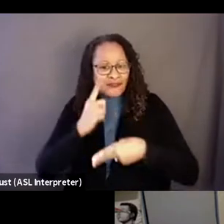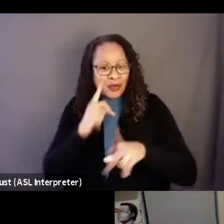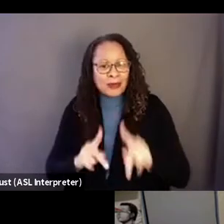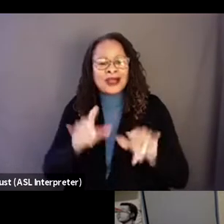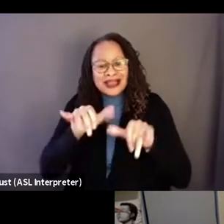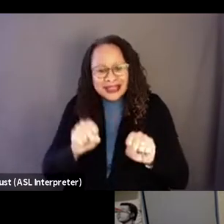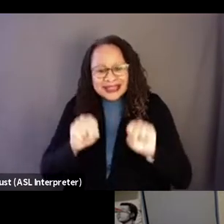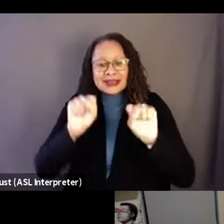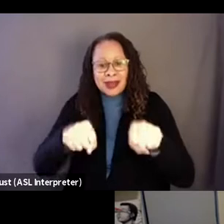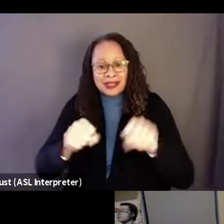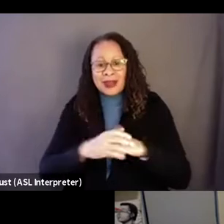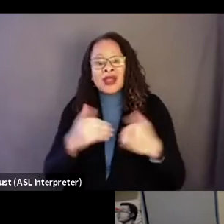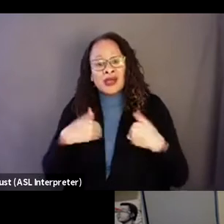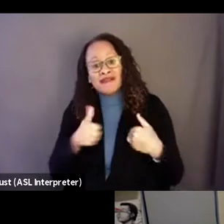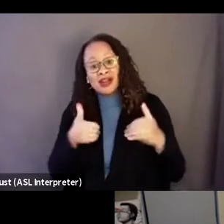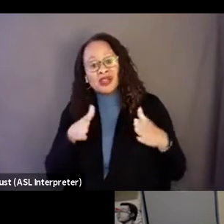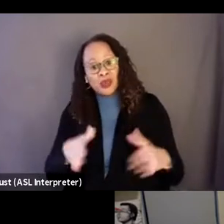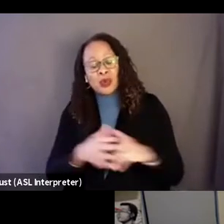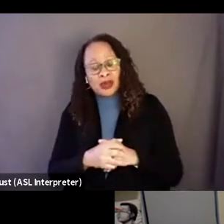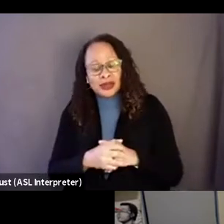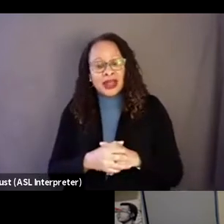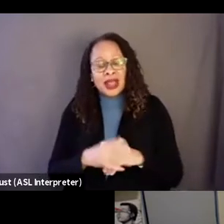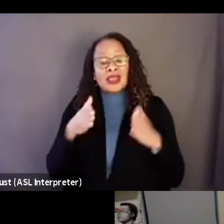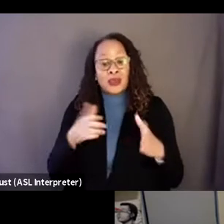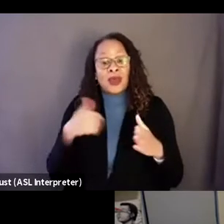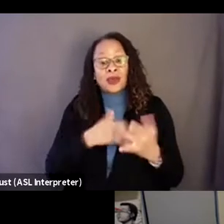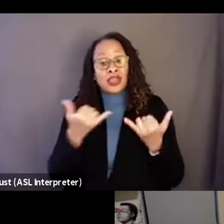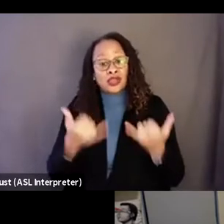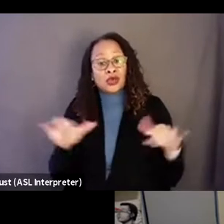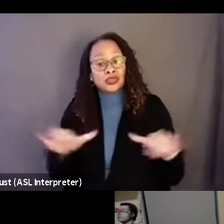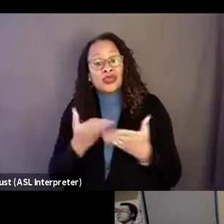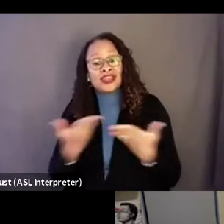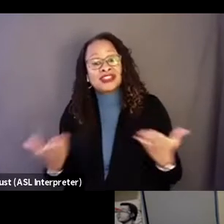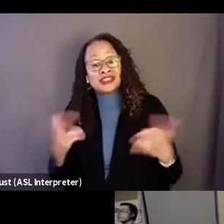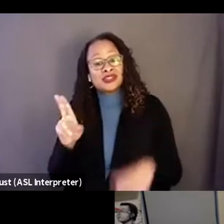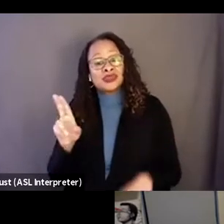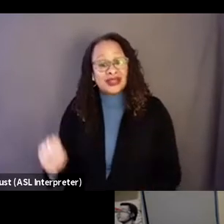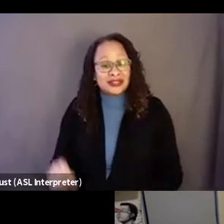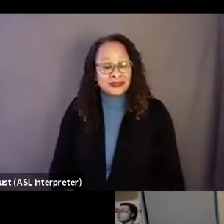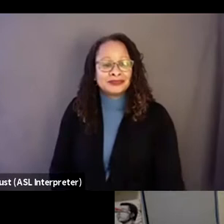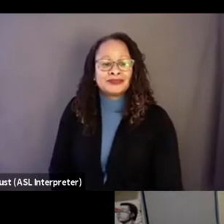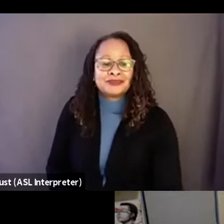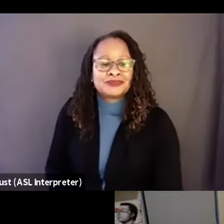There is another way, right? Than the way that we currently do things in the US. Yeah, thank you.